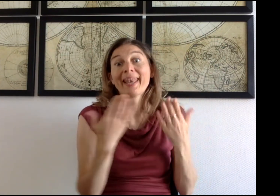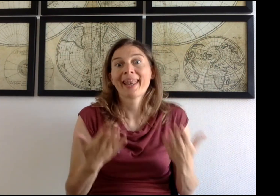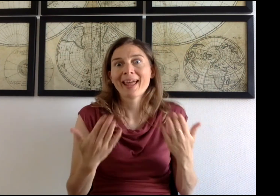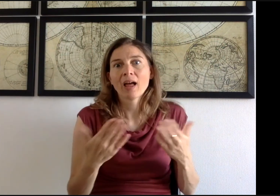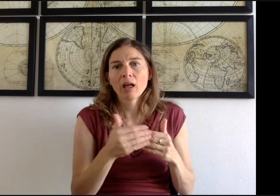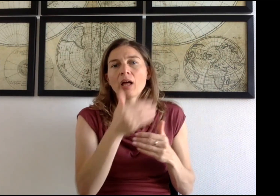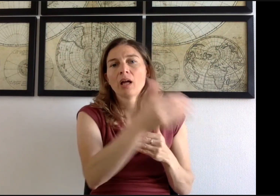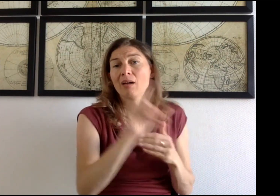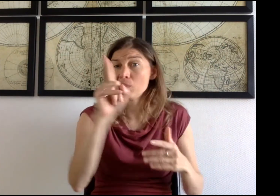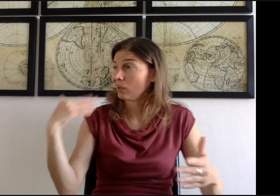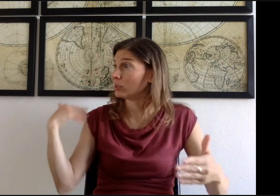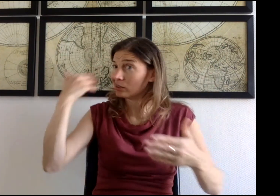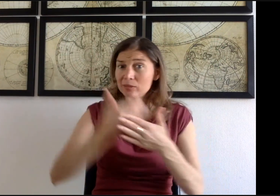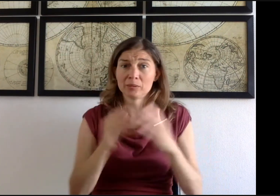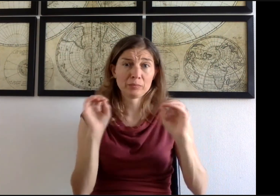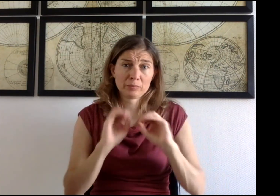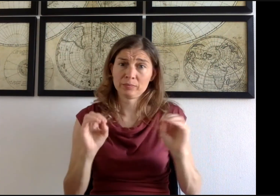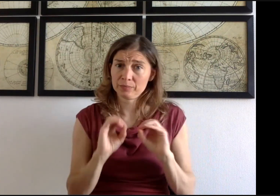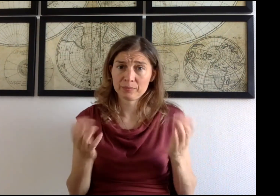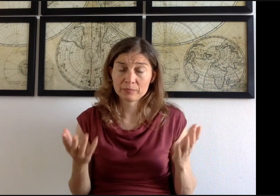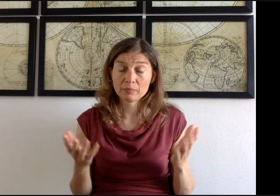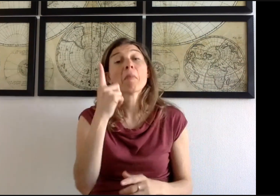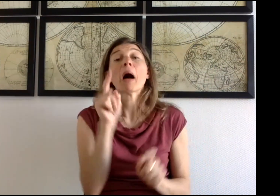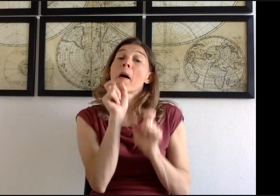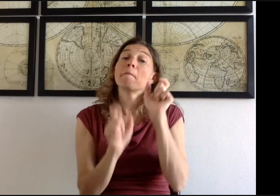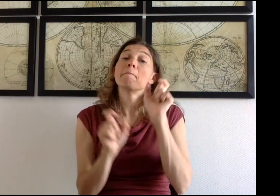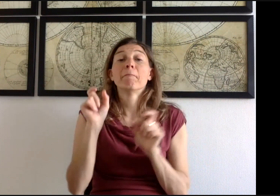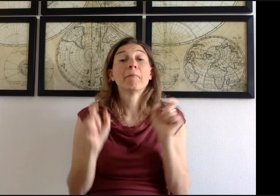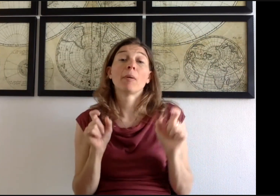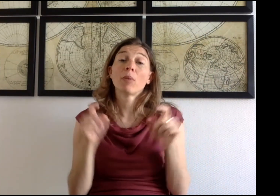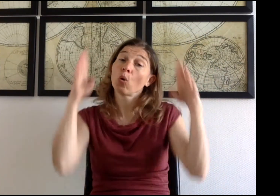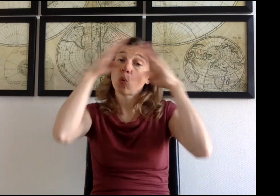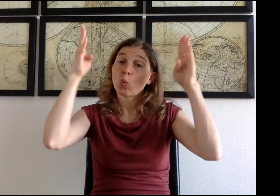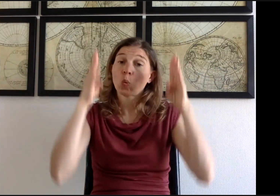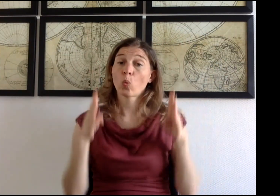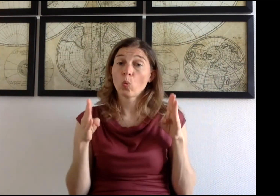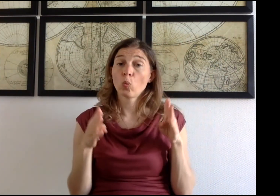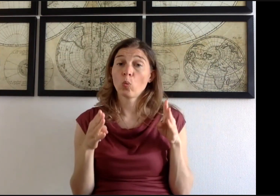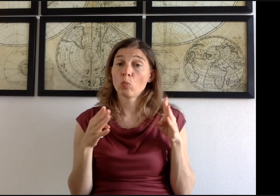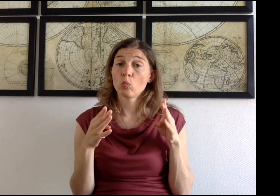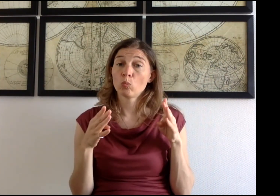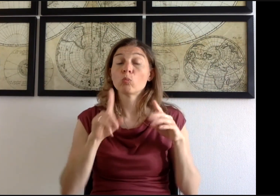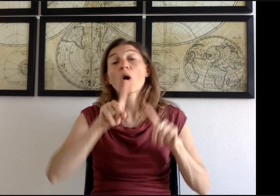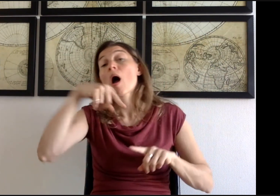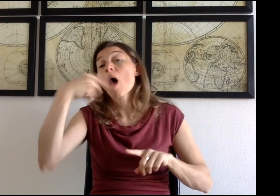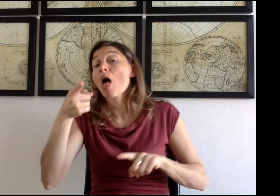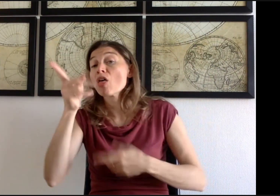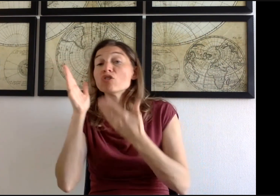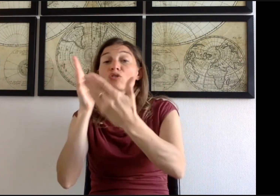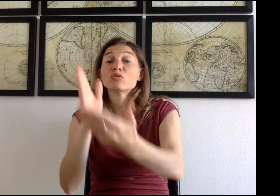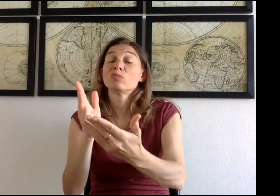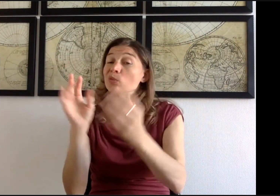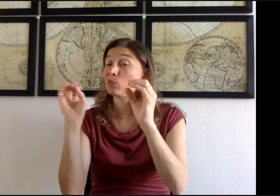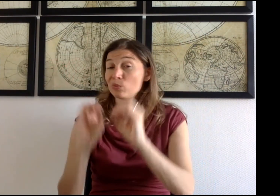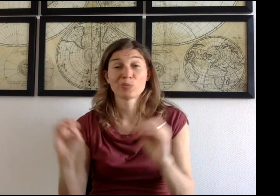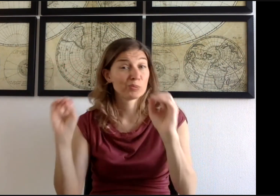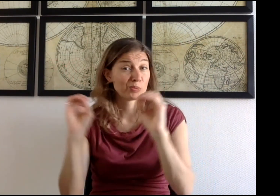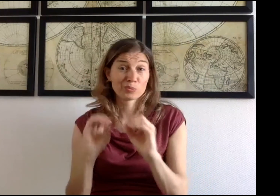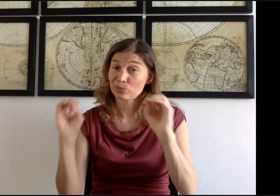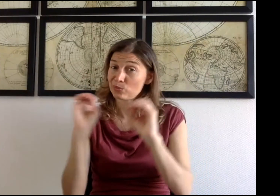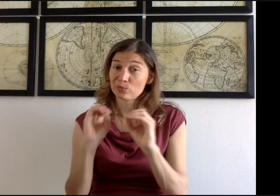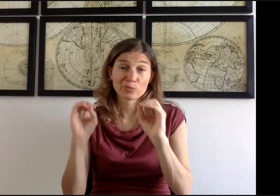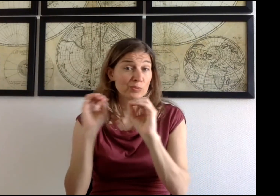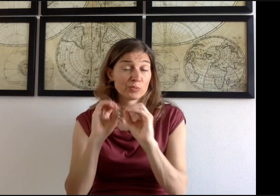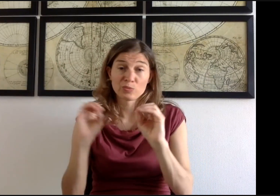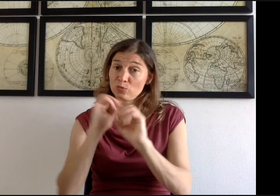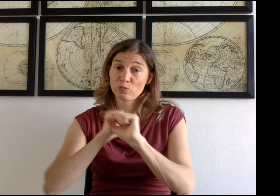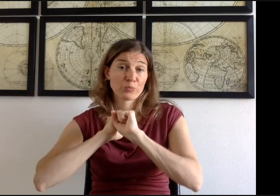For the other services, they haven't this protective item yet.